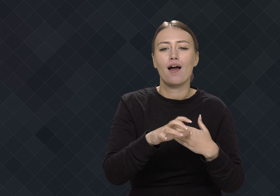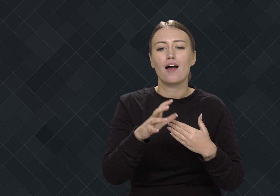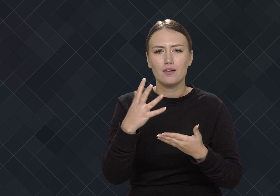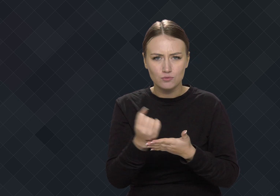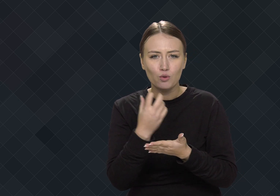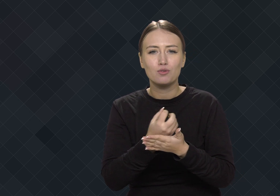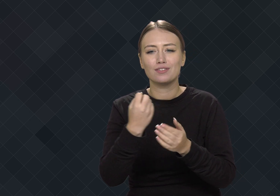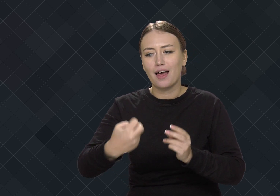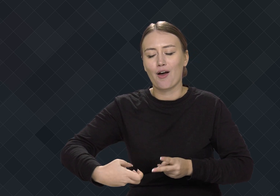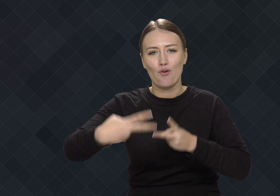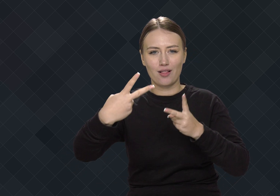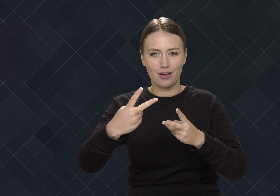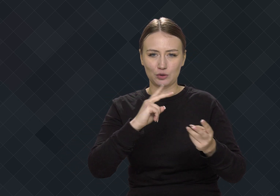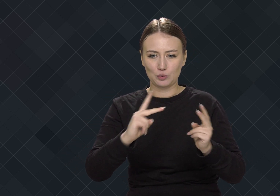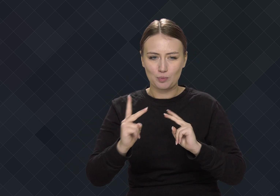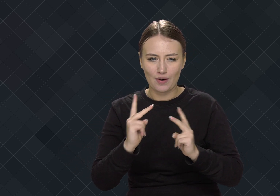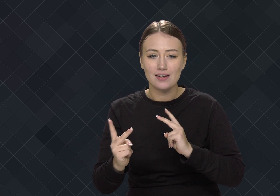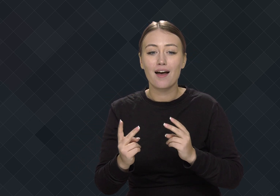are using online translations,